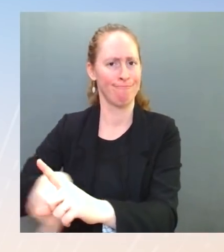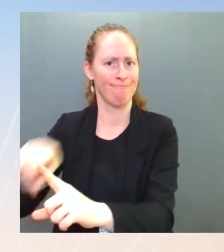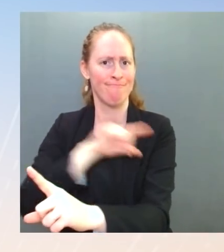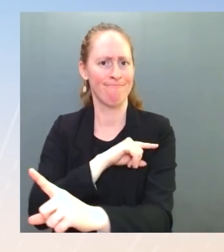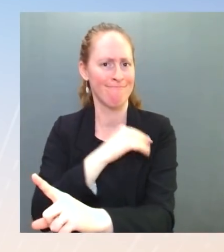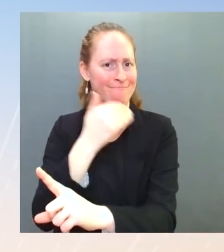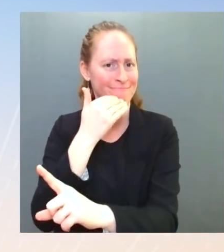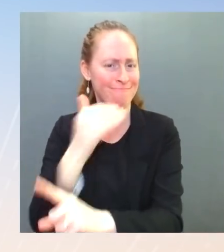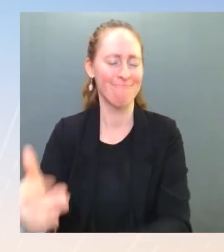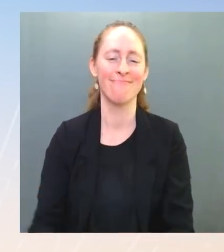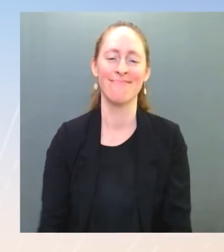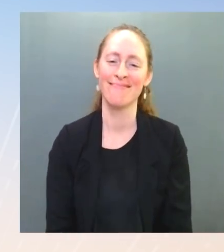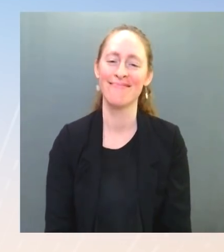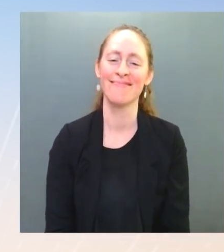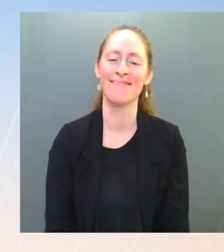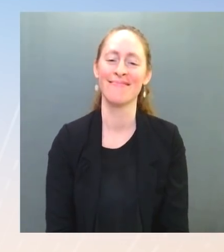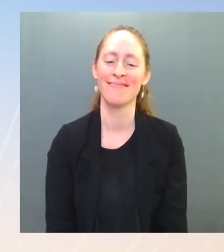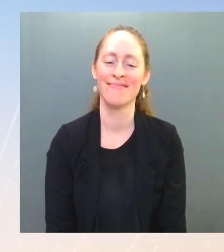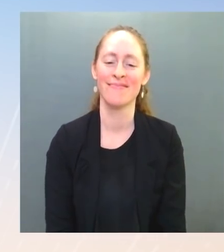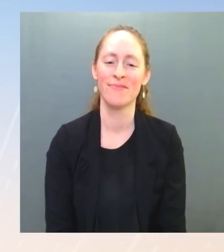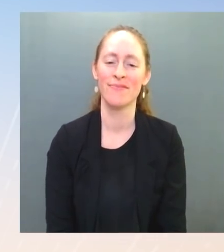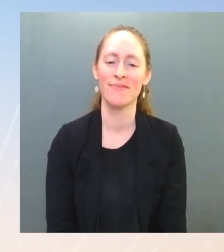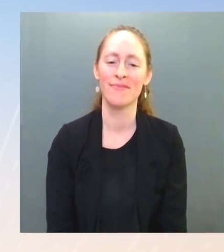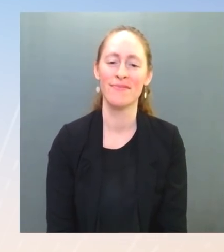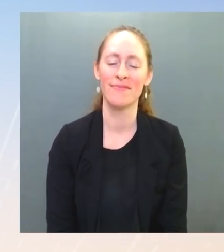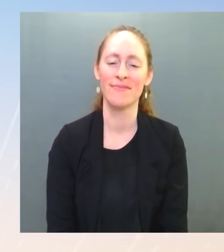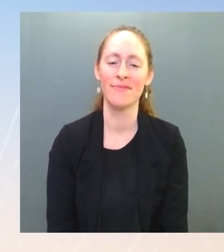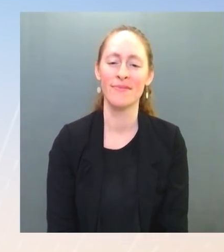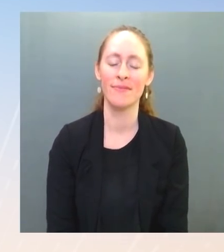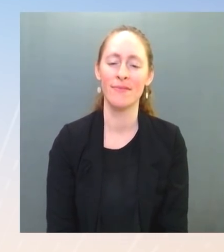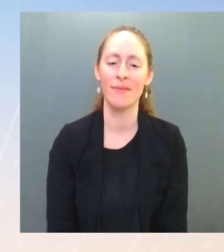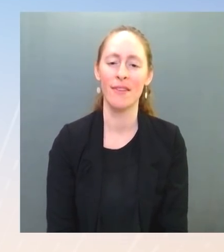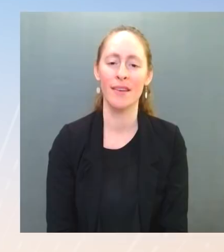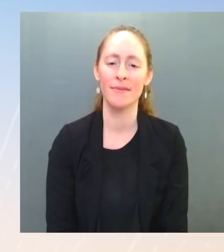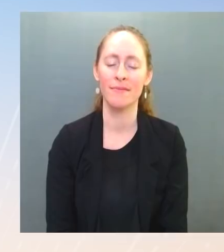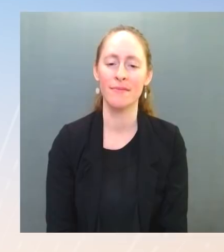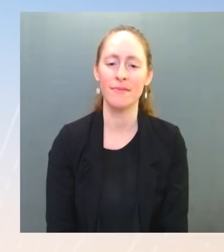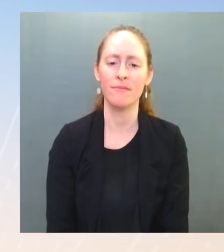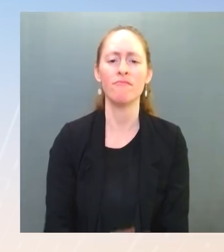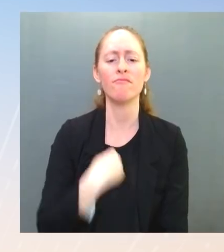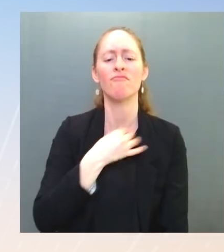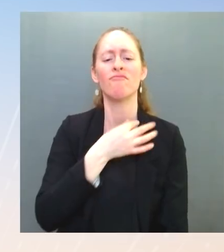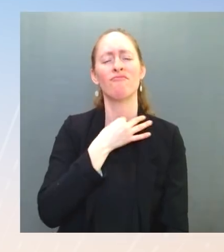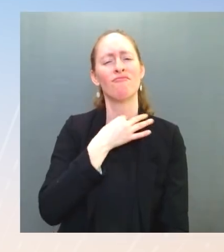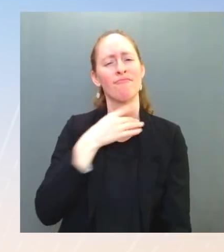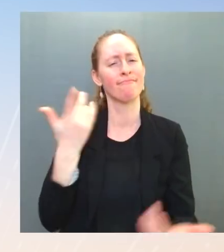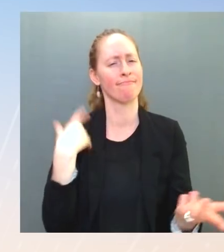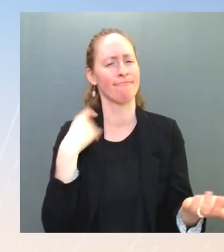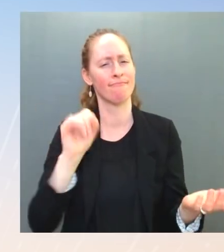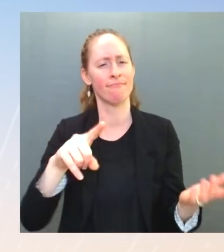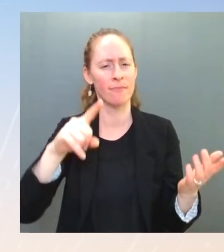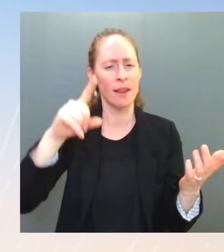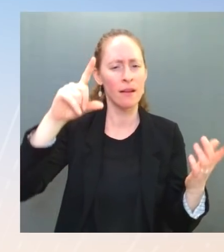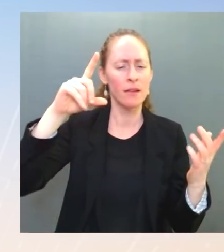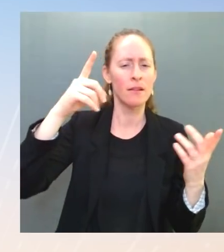a couple of times, you've cited emotional day, important day, important role she was playing. You're not saying that those things